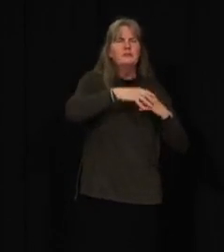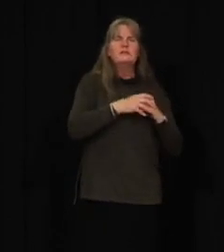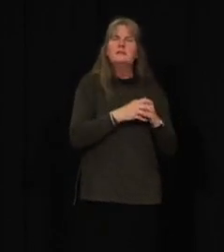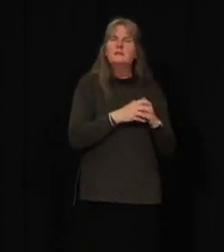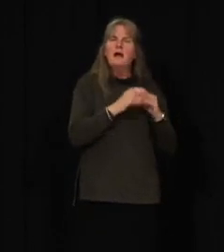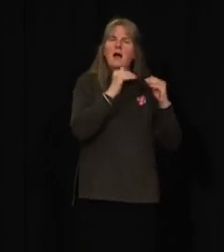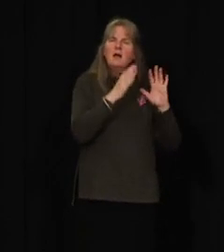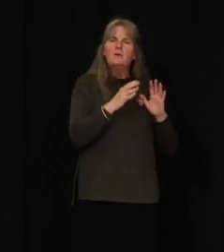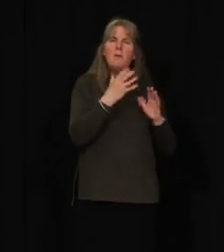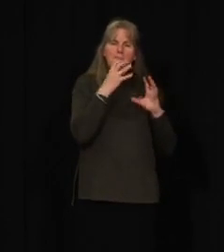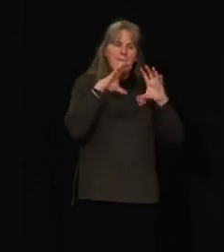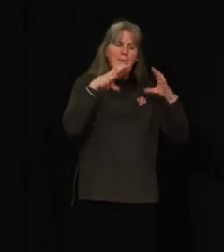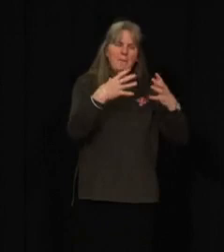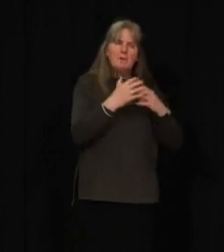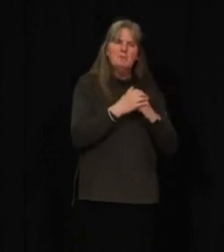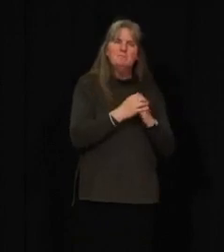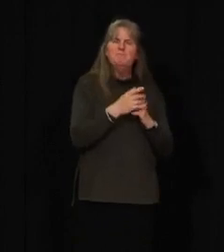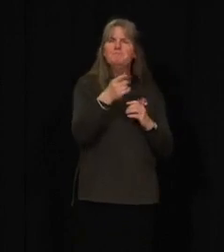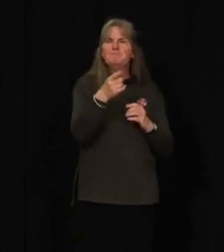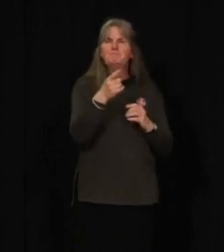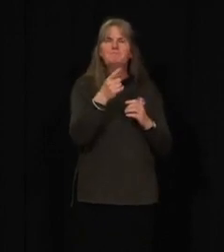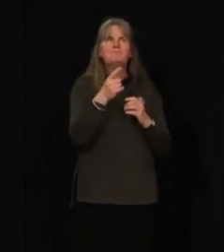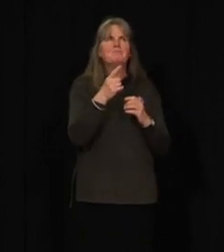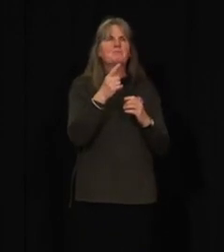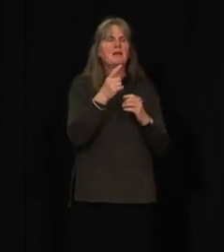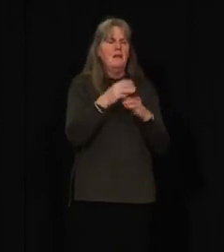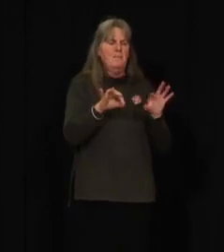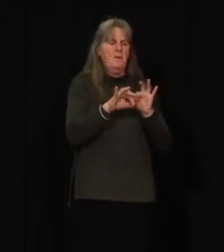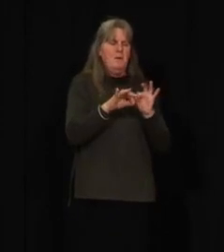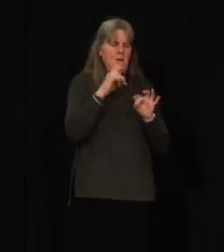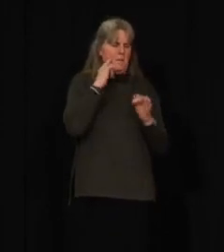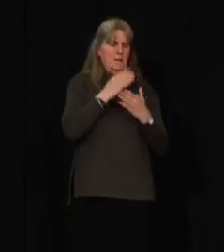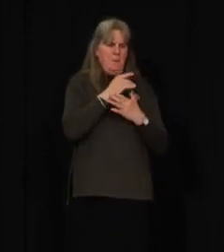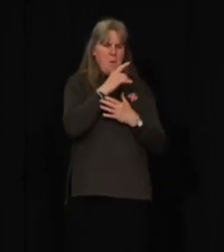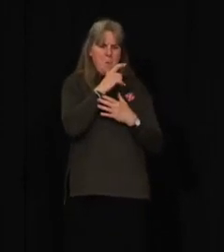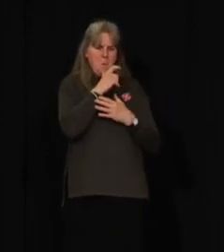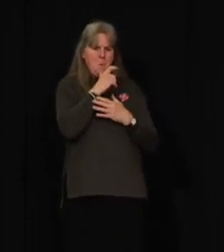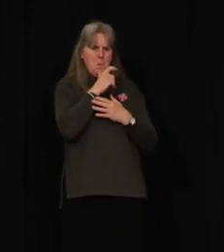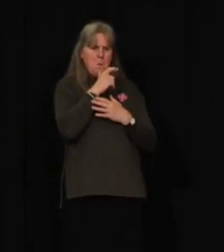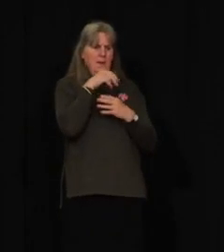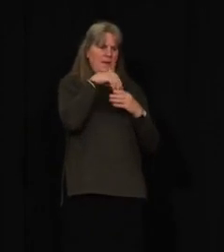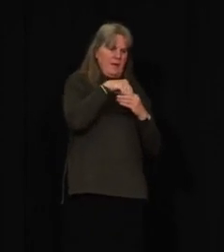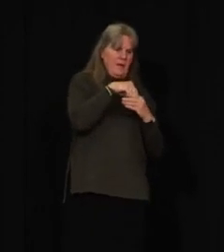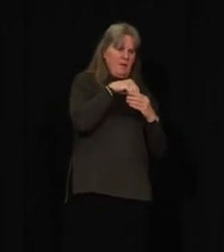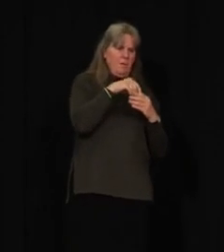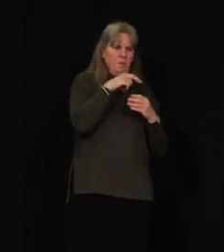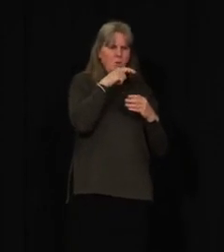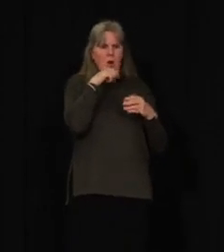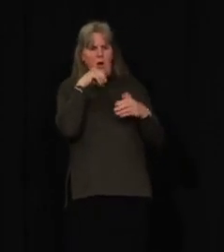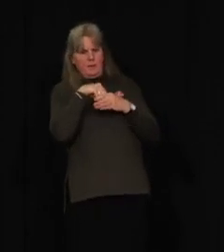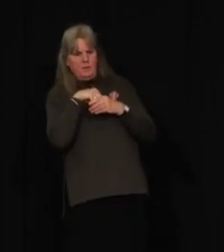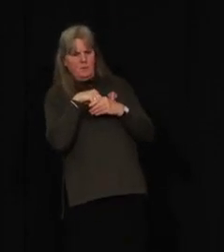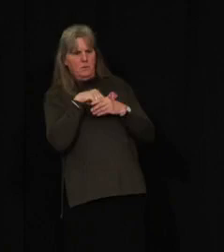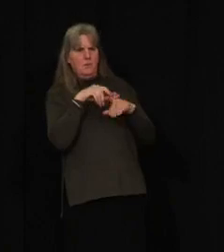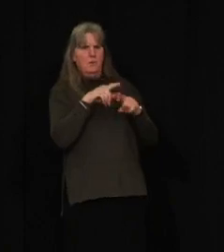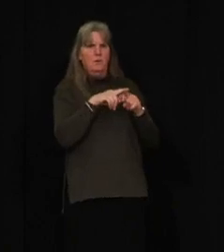bubble, such as consideration of who is best in or out. Of course that doesn't include a